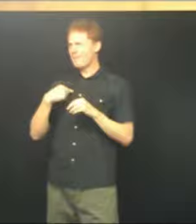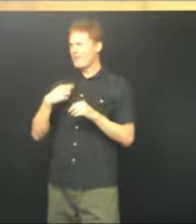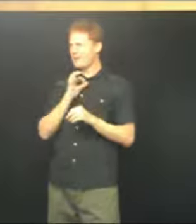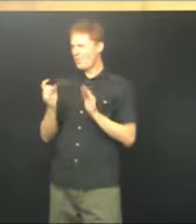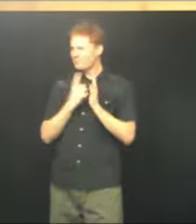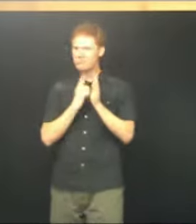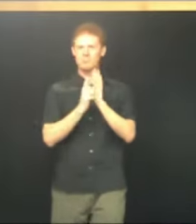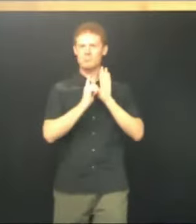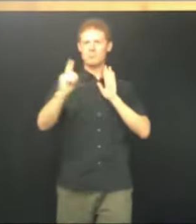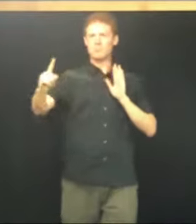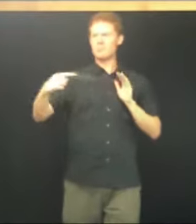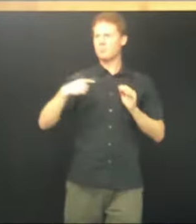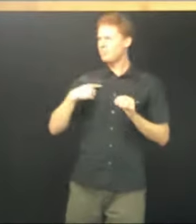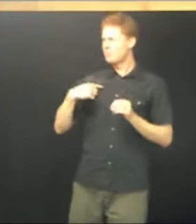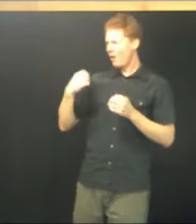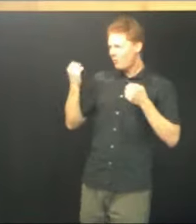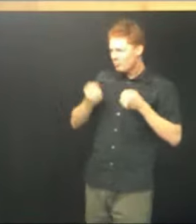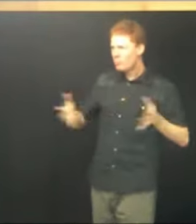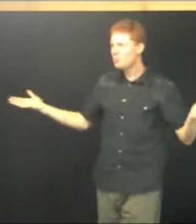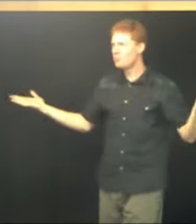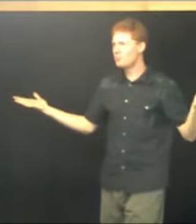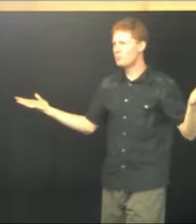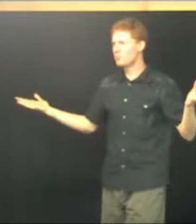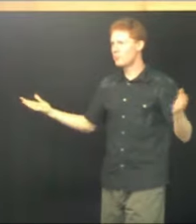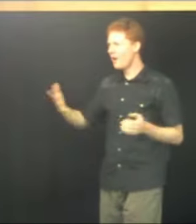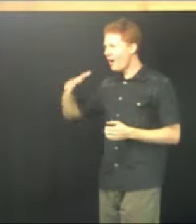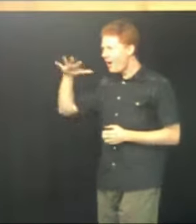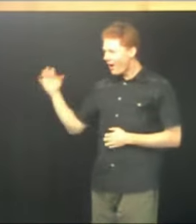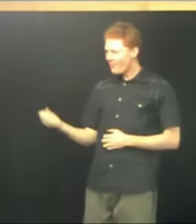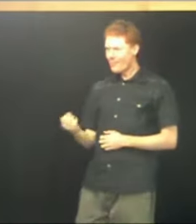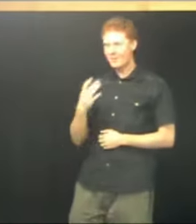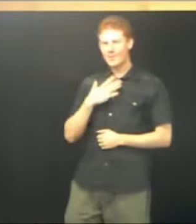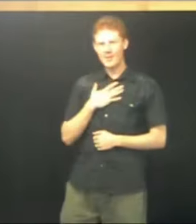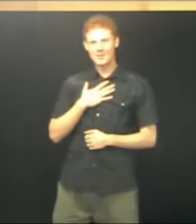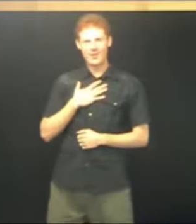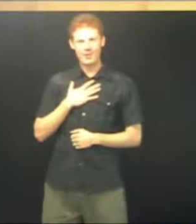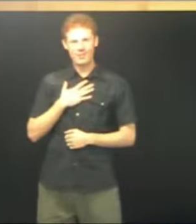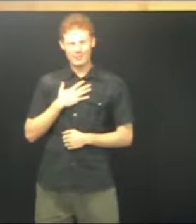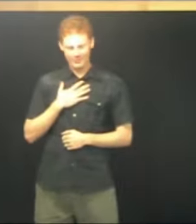If I am not self assertive and take what I need I will lose out! I must look after myself